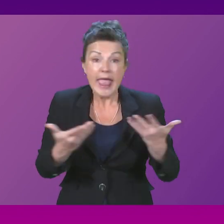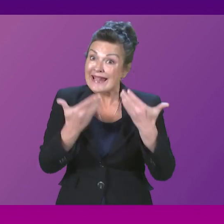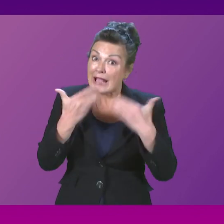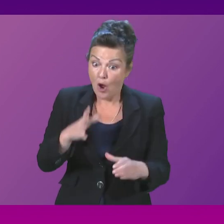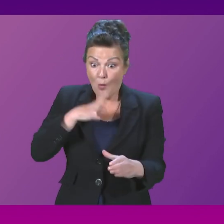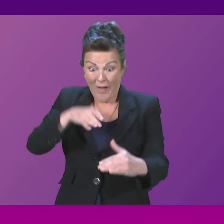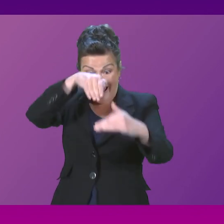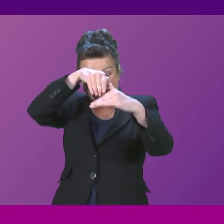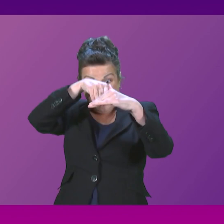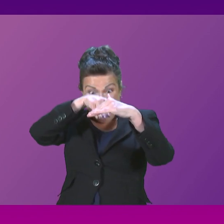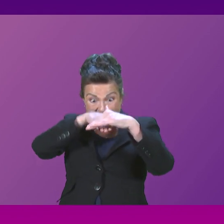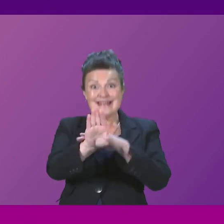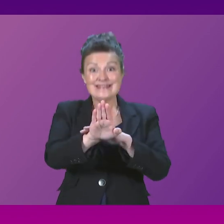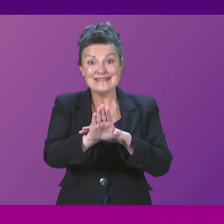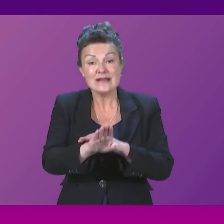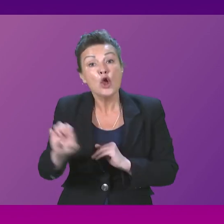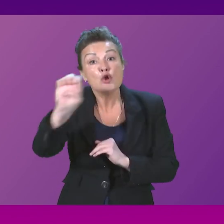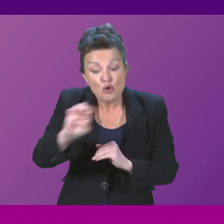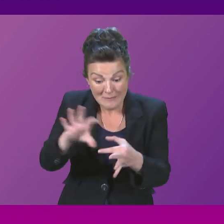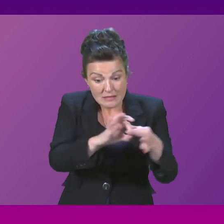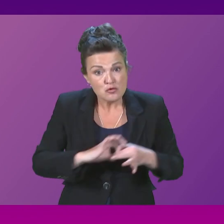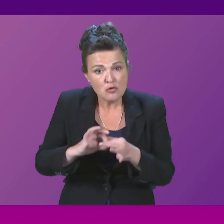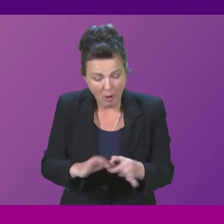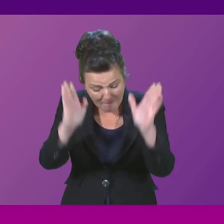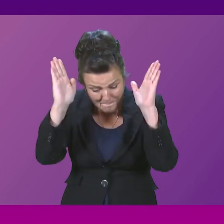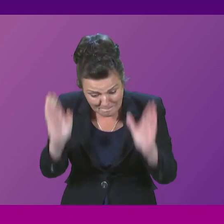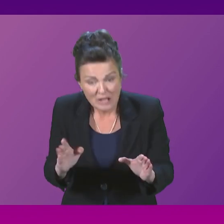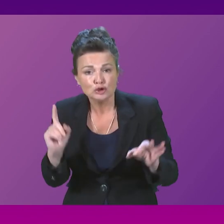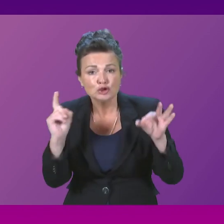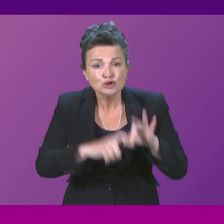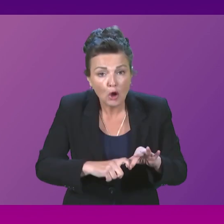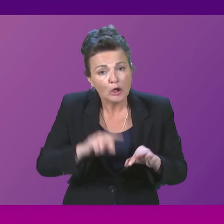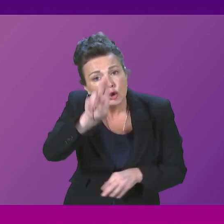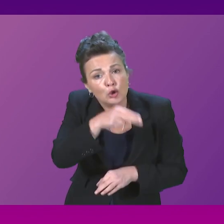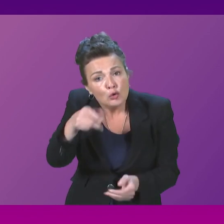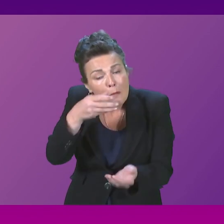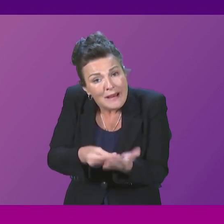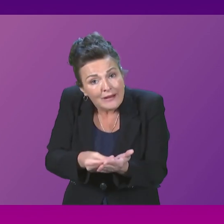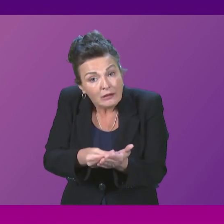that are entering into, rather than being currently in, the European Union is to join up to the euro.